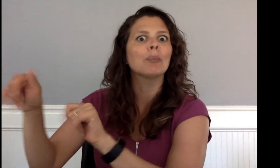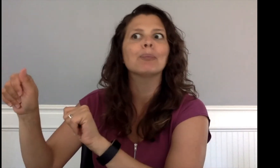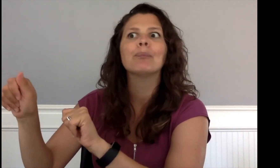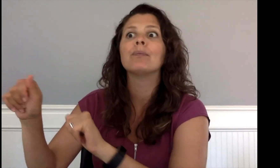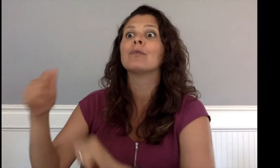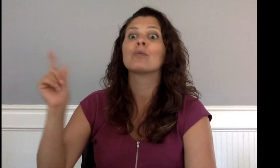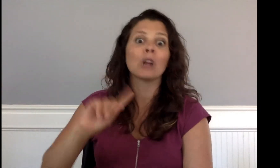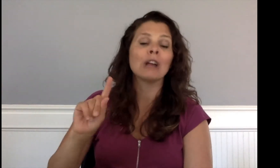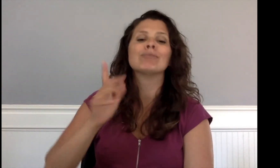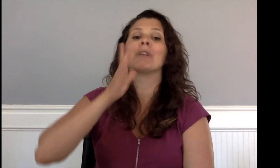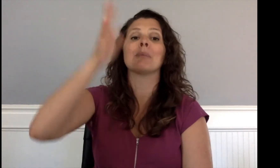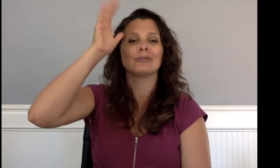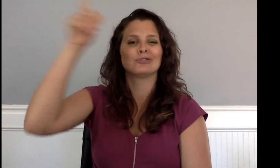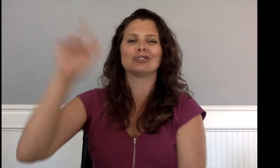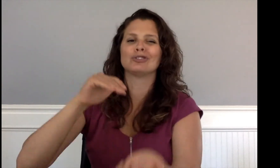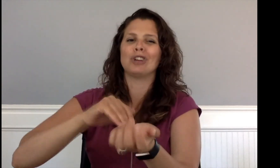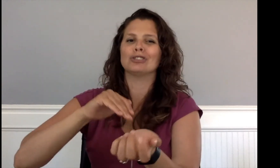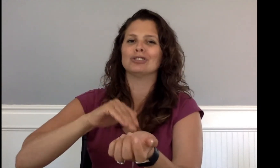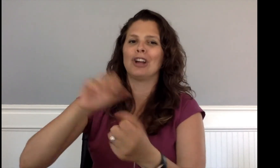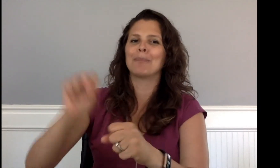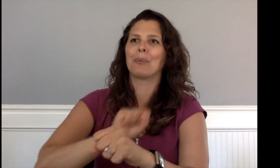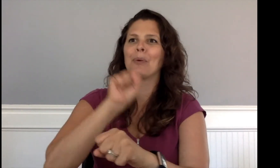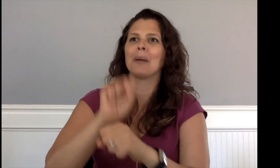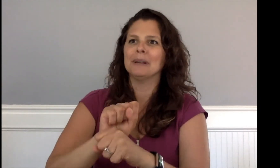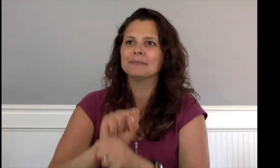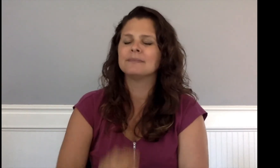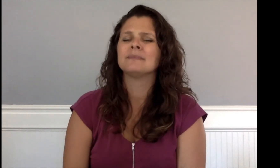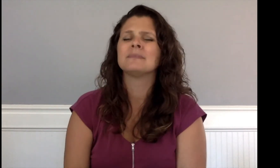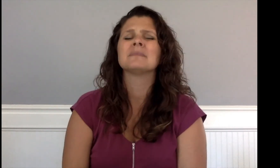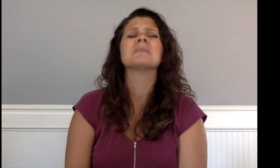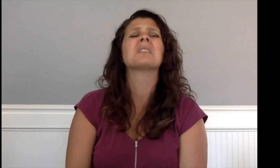Charlie's grandparents were at a doctor's appointment.